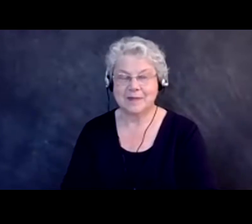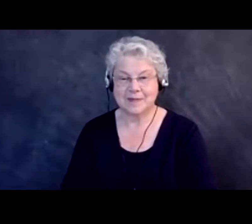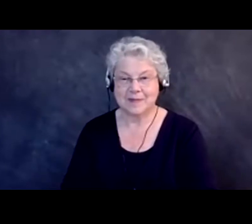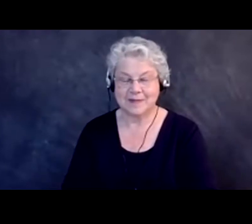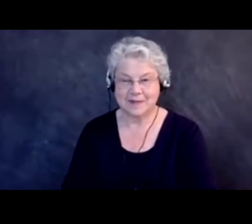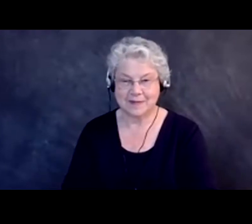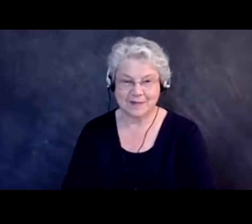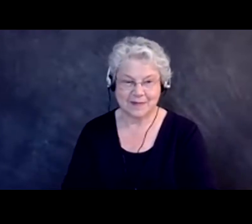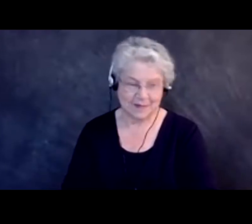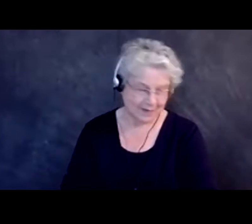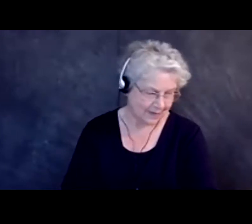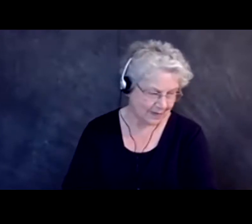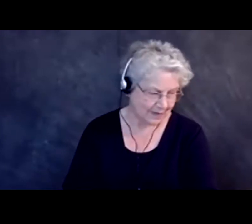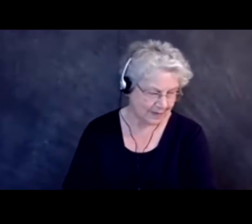And then Tricia, do you have a question?